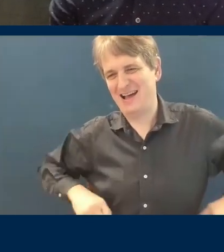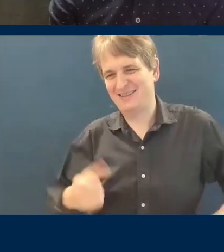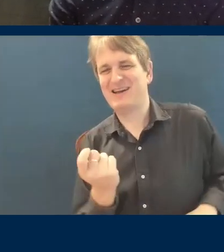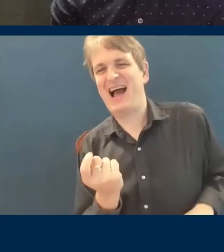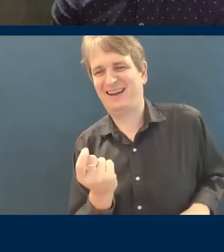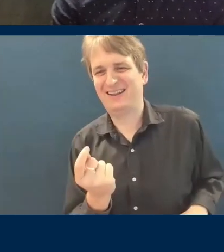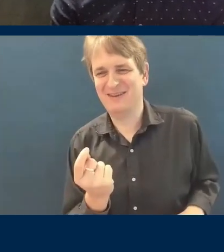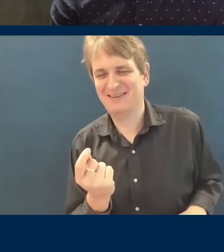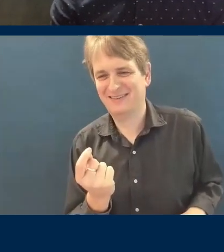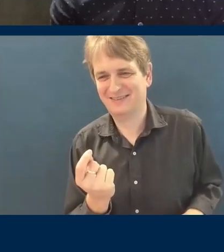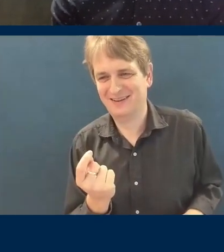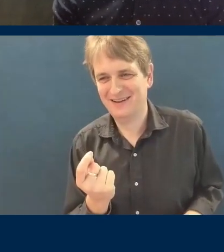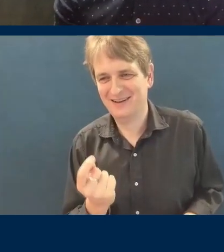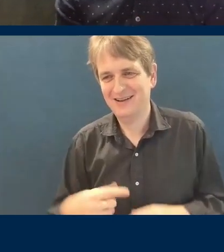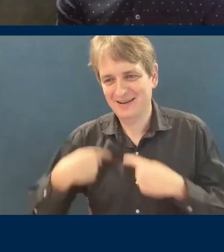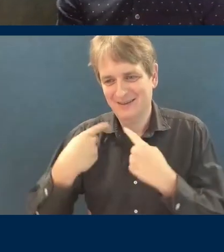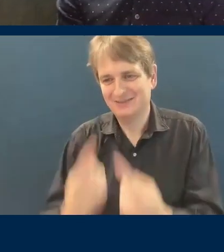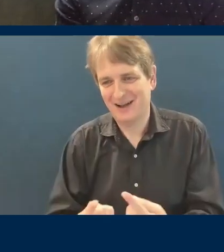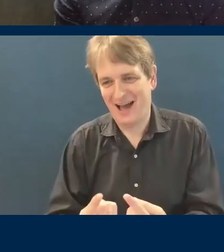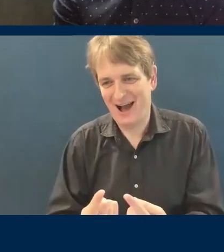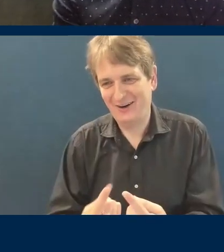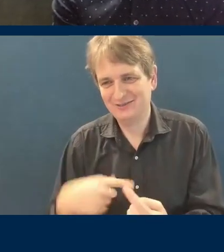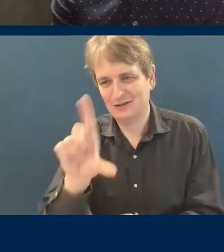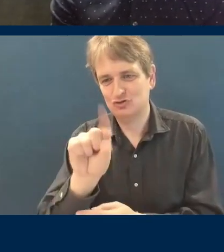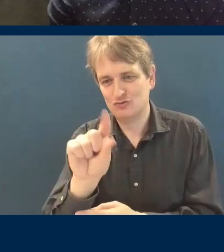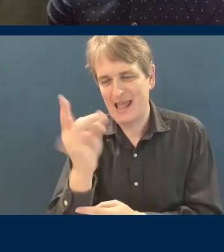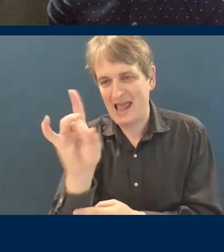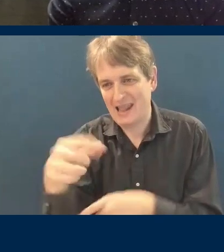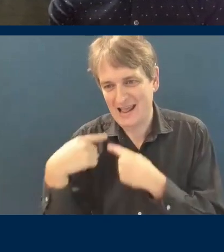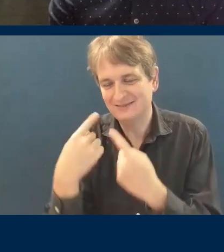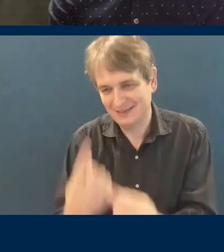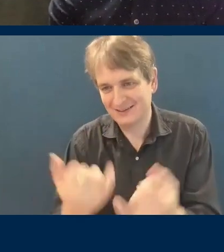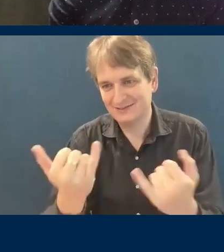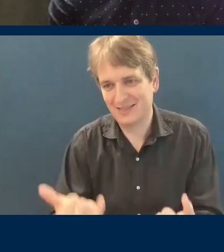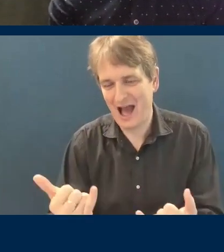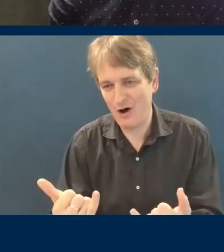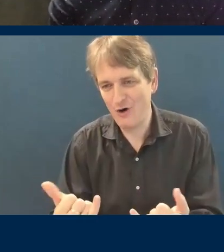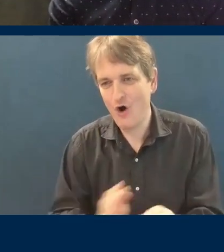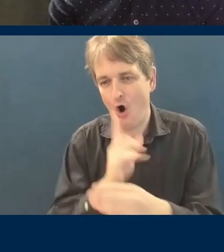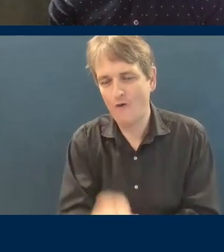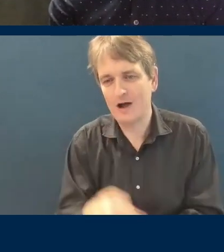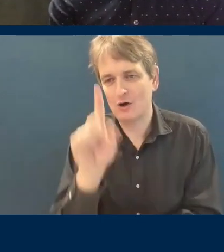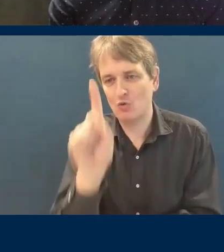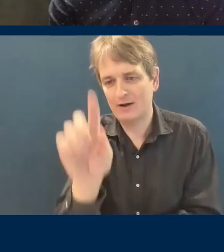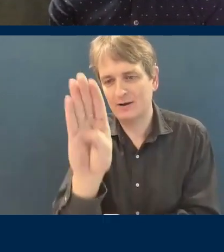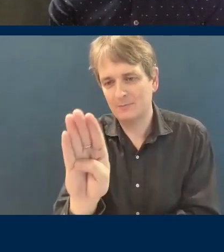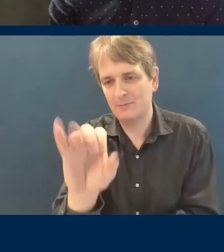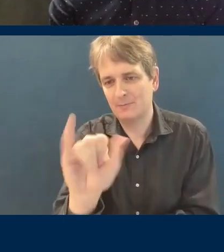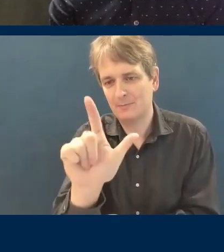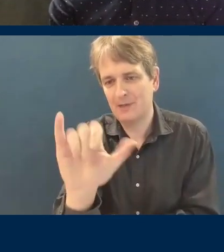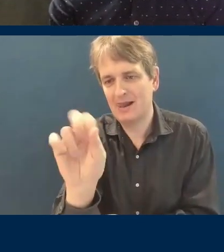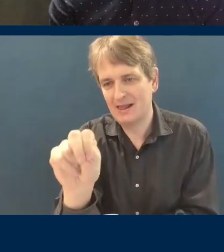I'm gonna brag a little bit. I'm gonna brag a little bit about that work right? That's been part of that project since 2018.